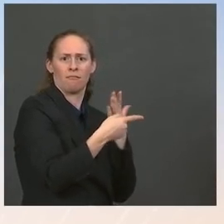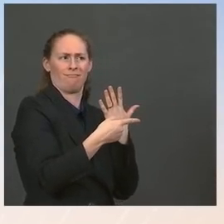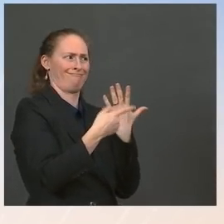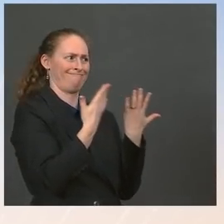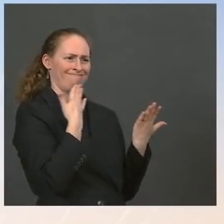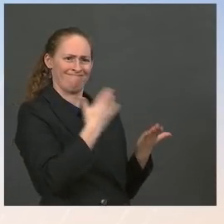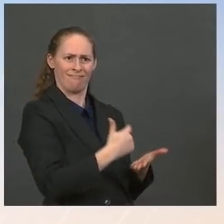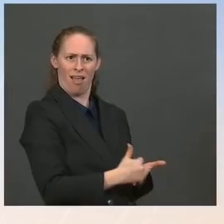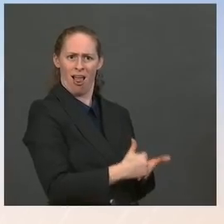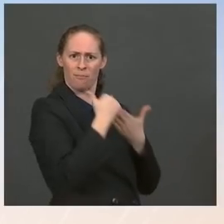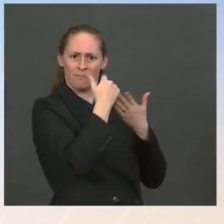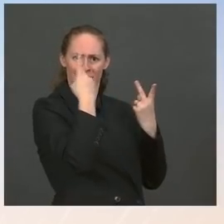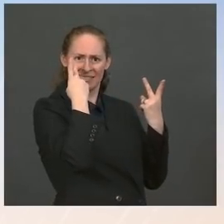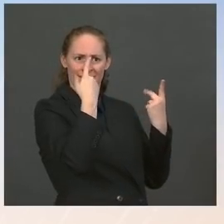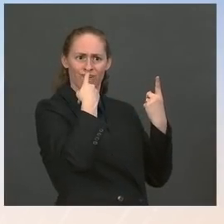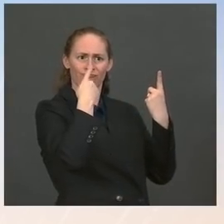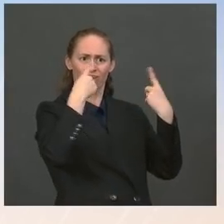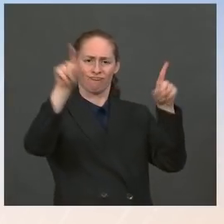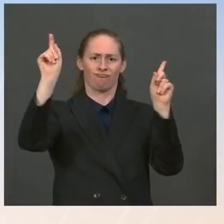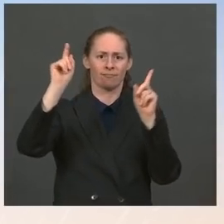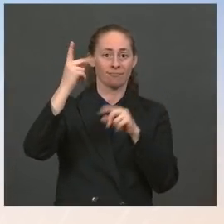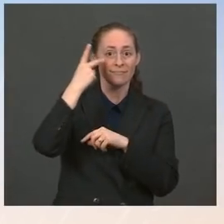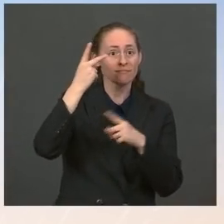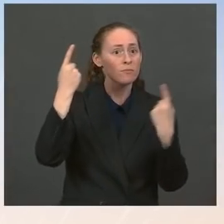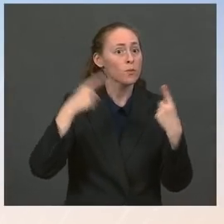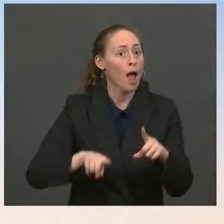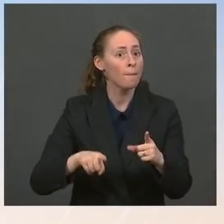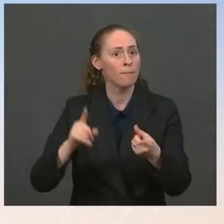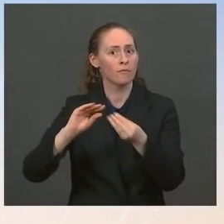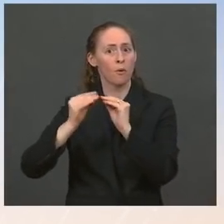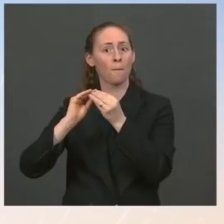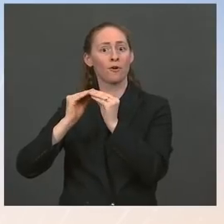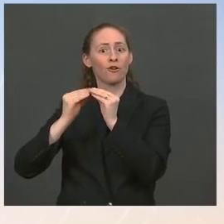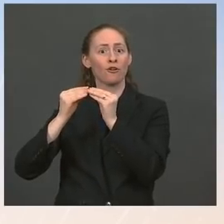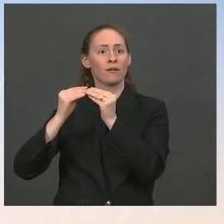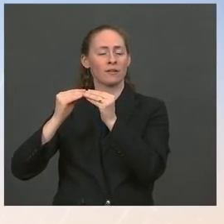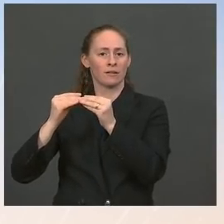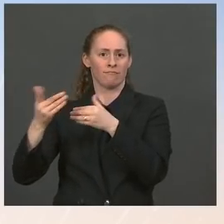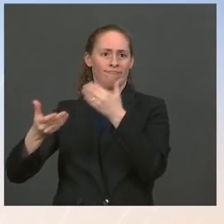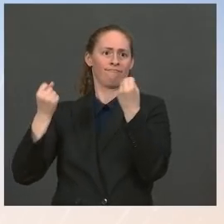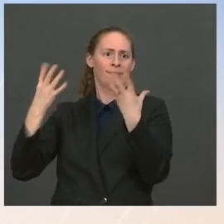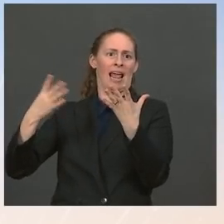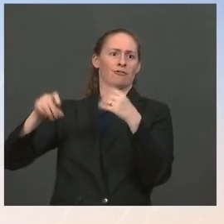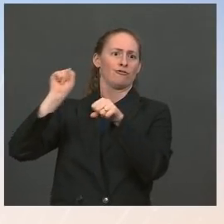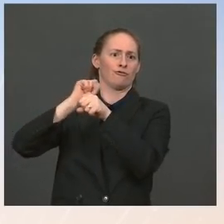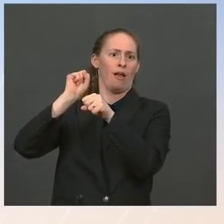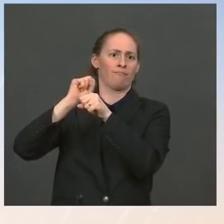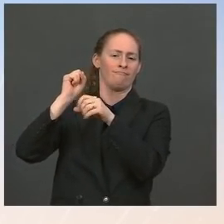we saw the job numbers that we saw on Friday with 531,000 jobs in the last month.